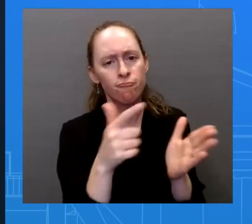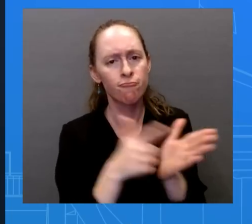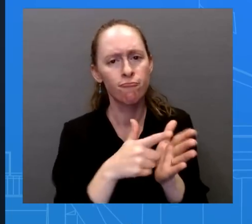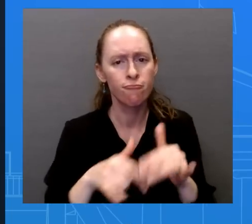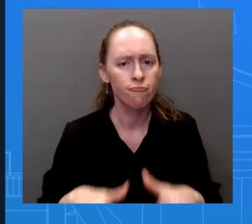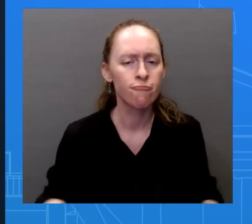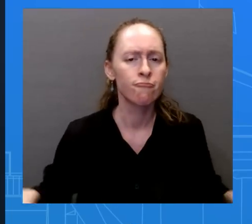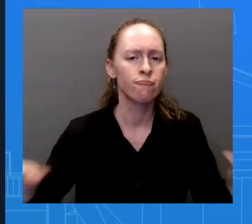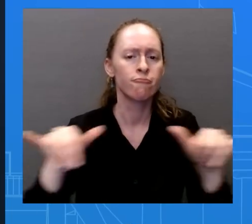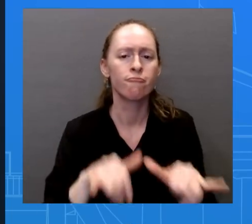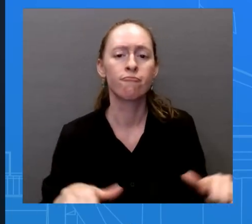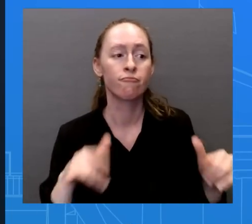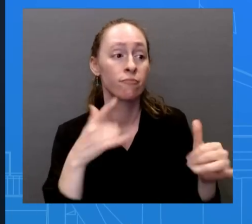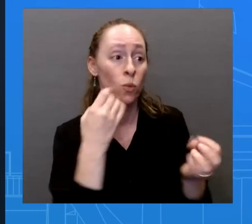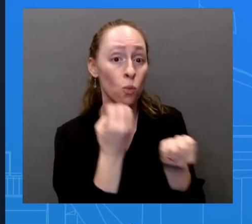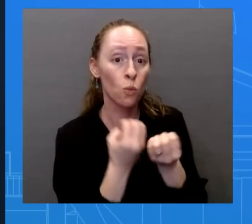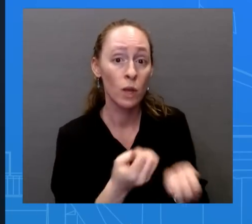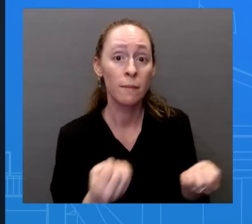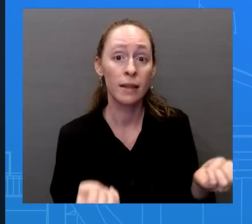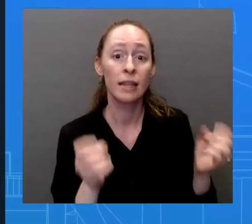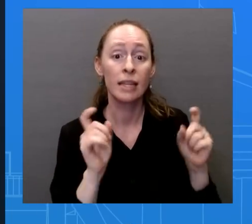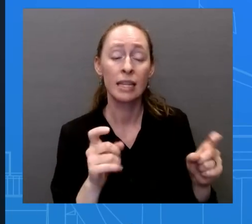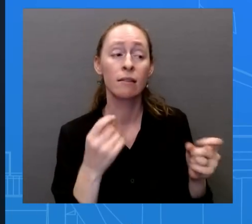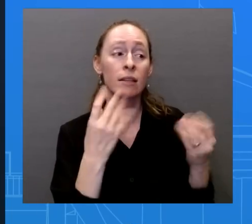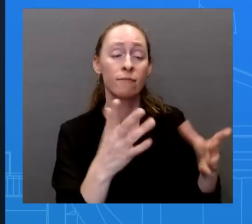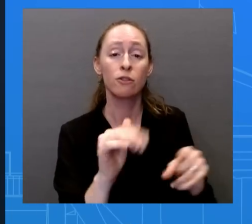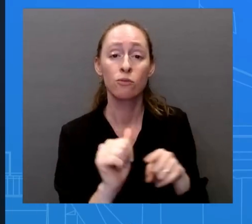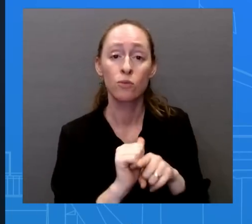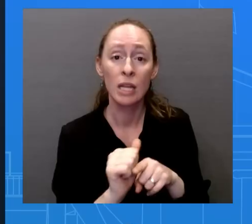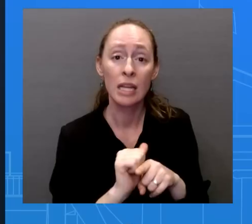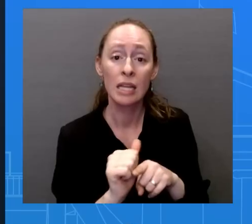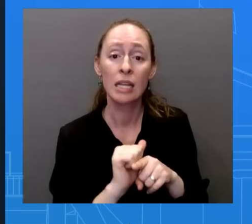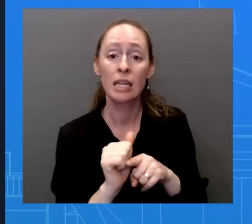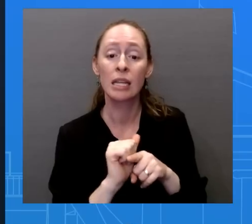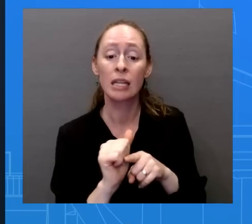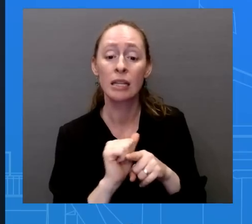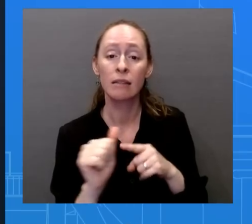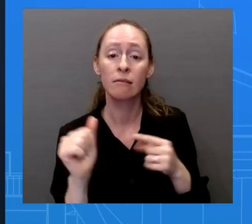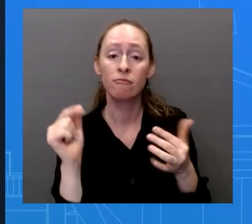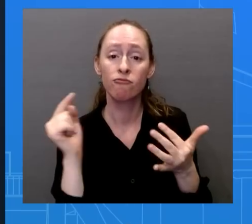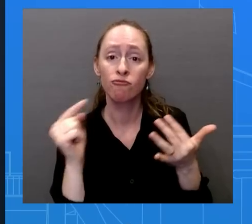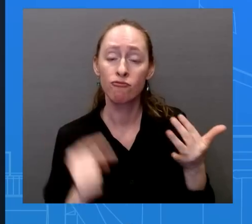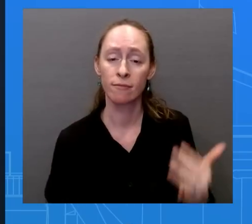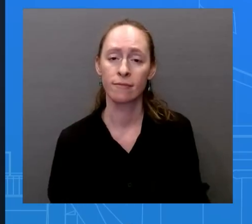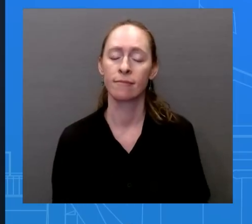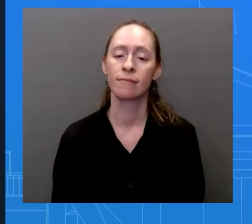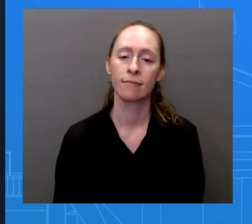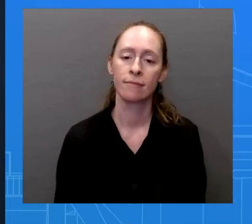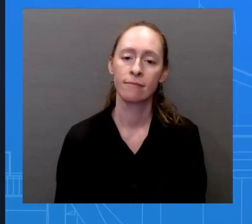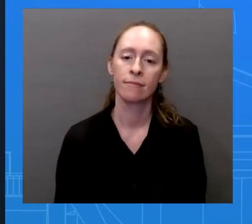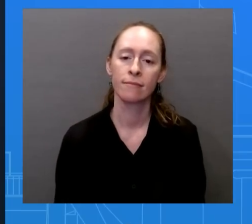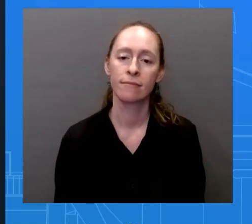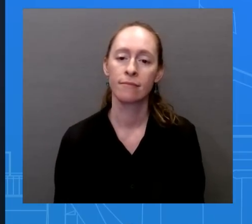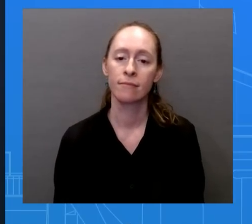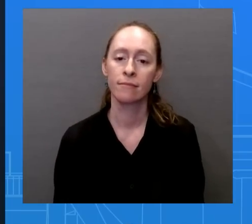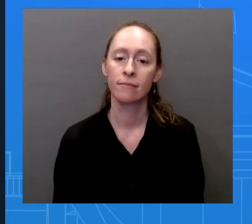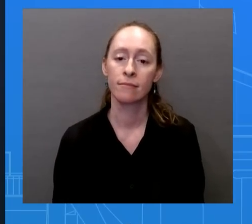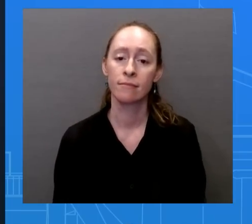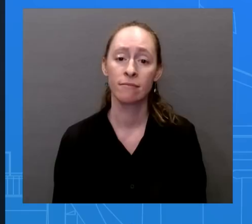in Haiti's most affected communities. And that's the work that we have been doing for some time now, for the past 18 months. The Press: Thanks, Karine.